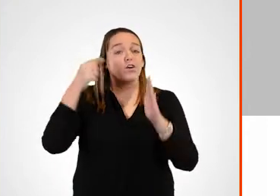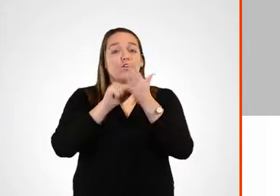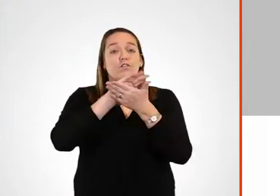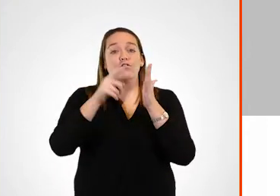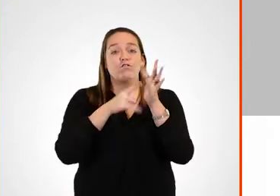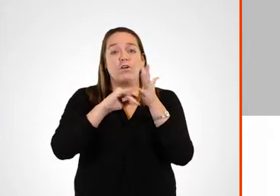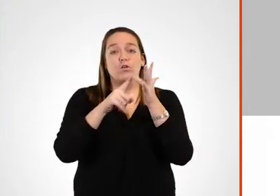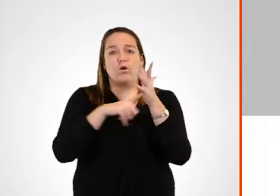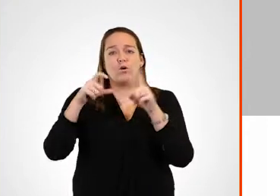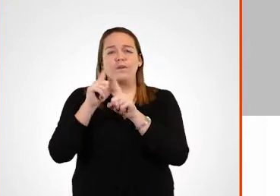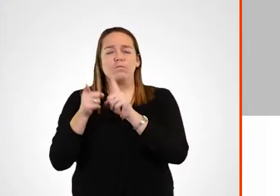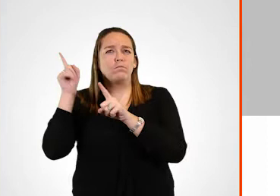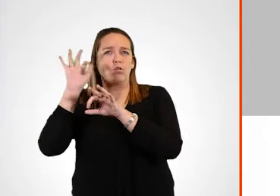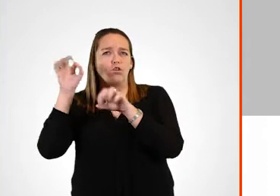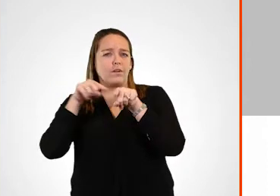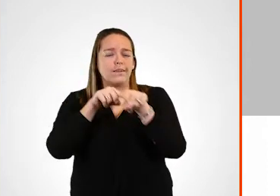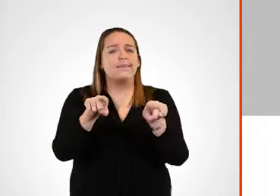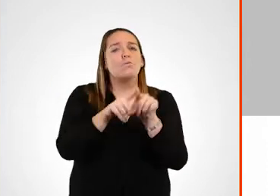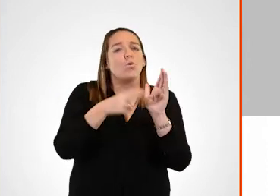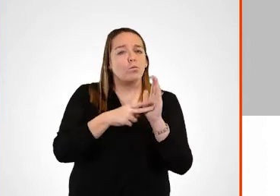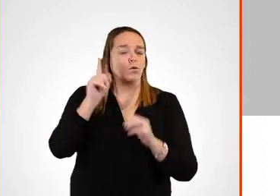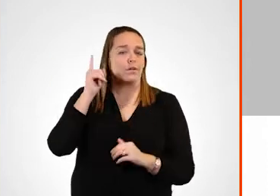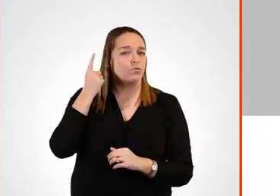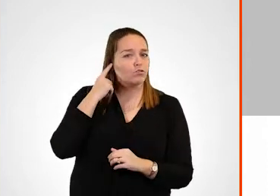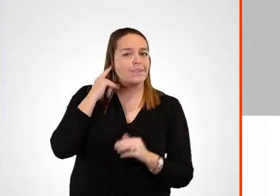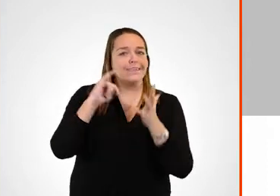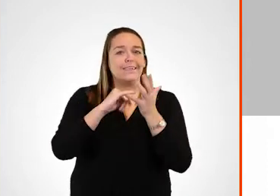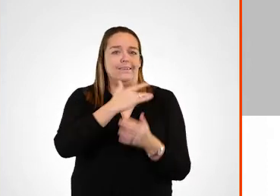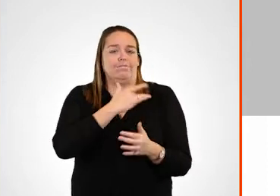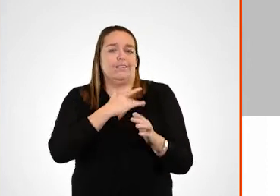not within the normal hearing sensitivity limits,